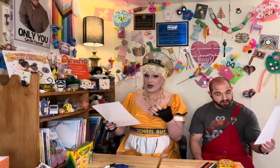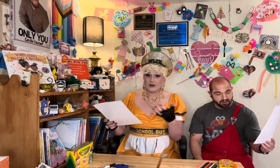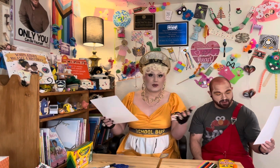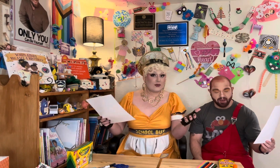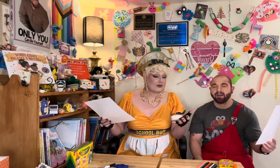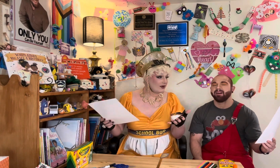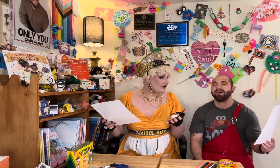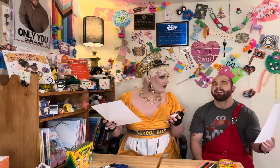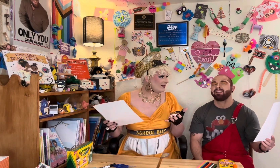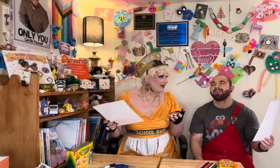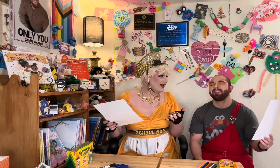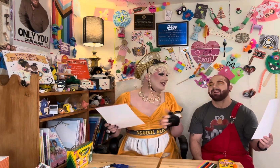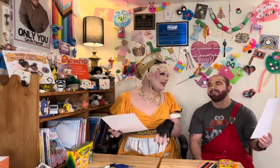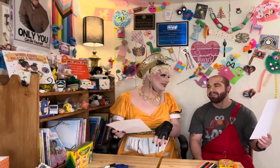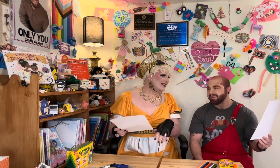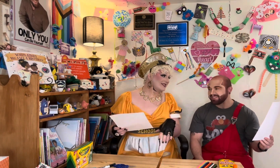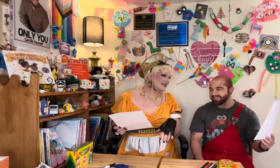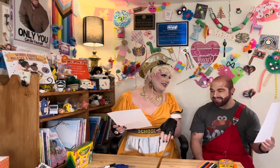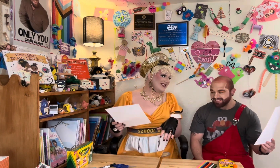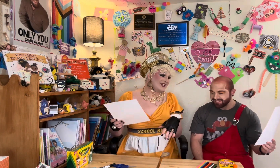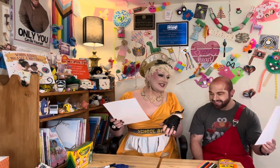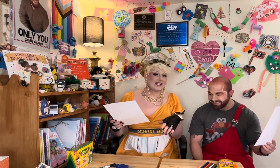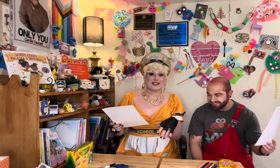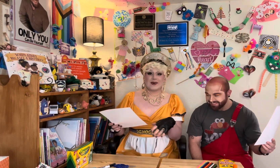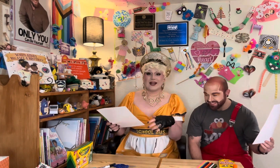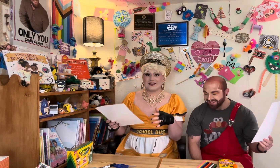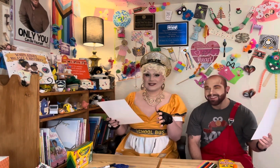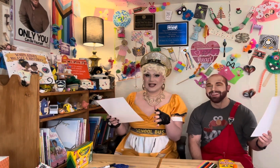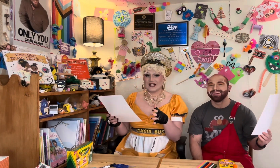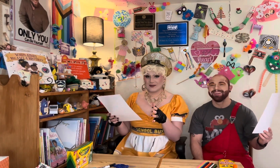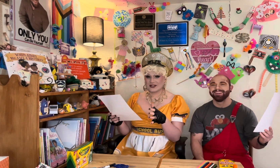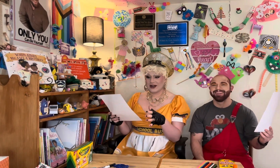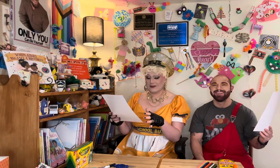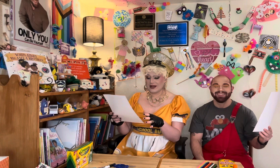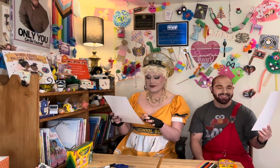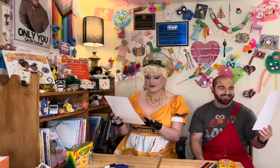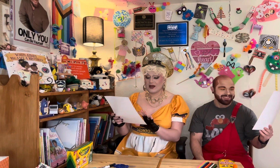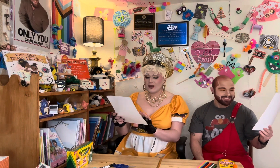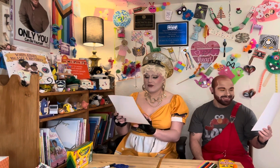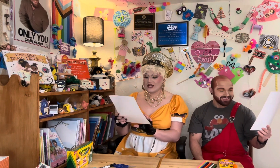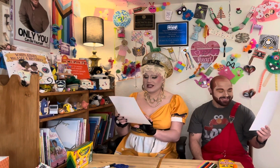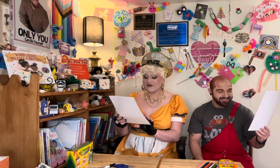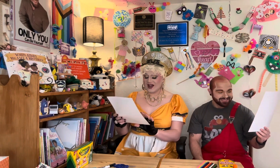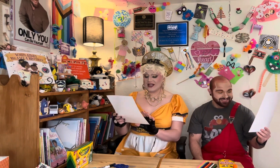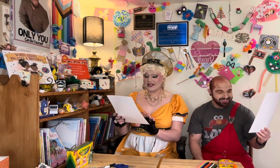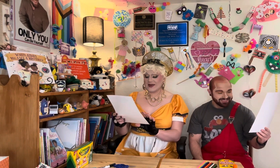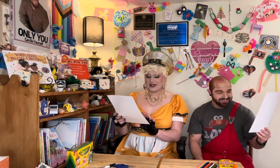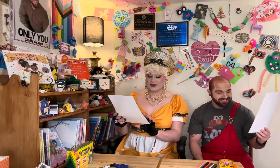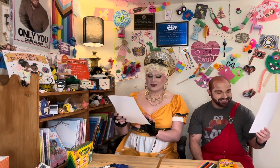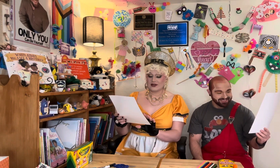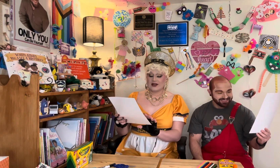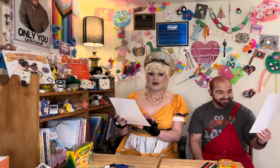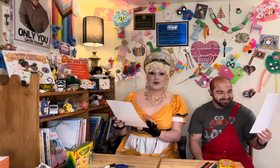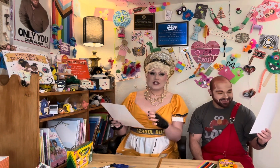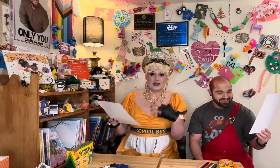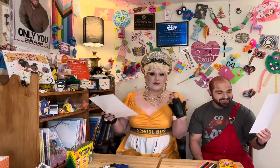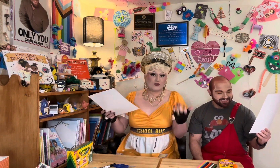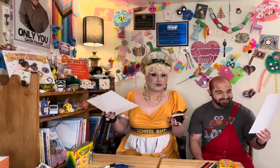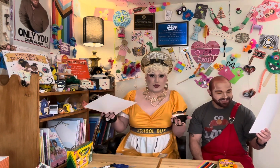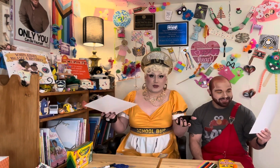know... BUSTER: *laughs* CALI: Yes, yes. Yes, it's a pun, it's kind of like a Mr. Aaron pun. Reading is fundamental which would,